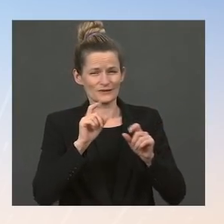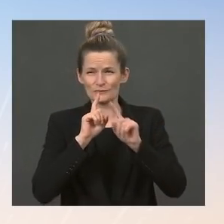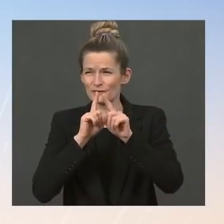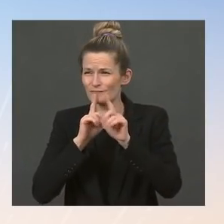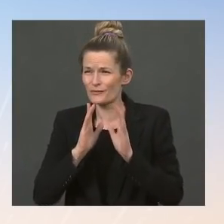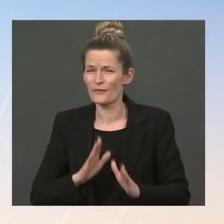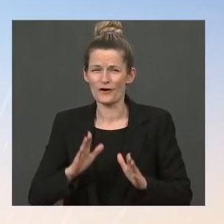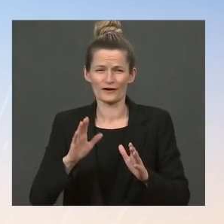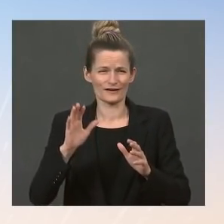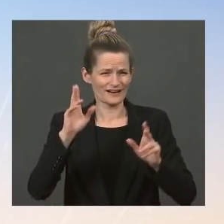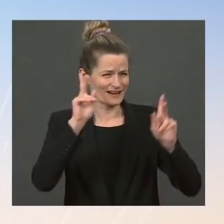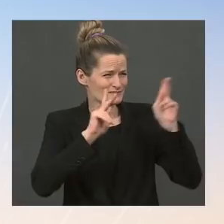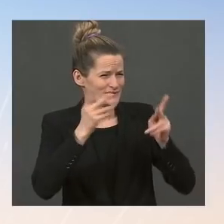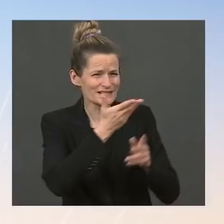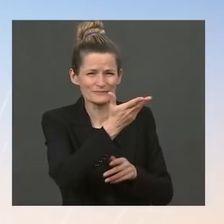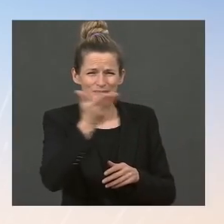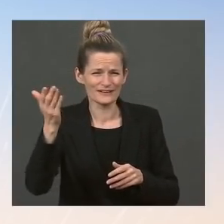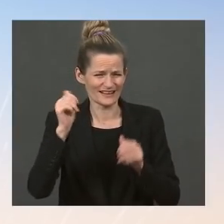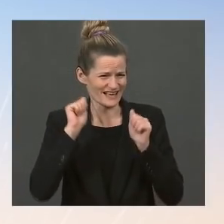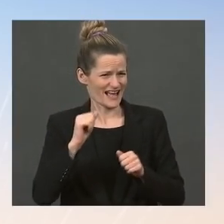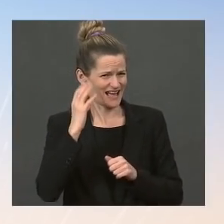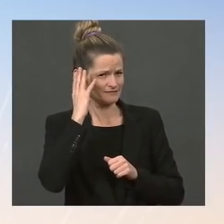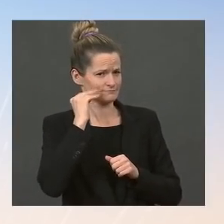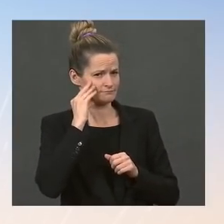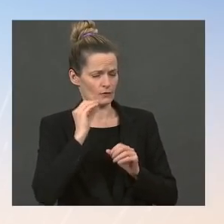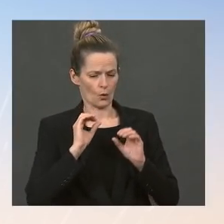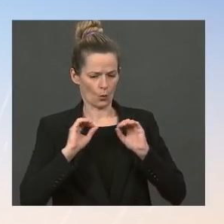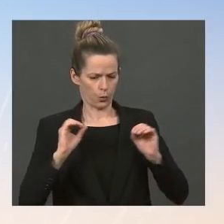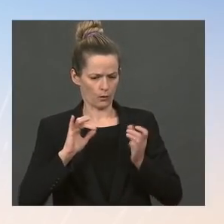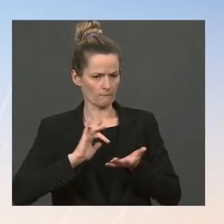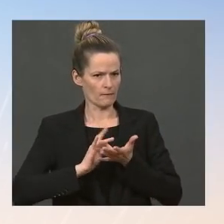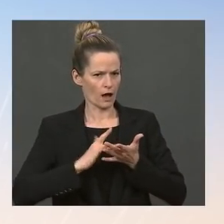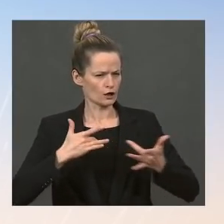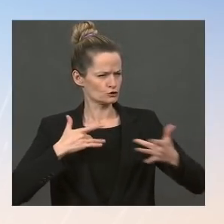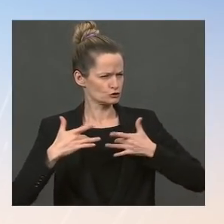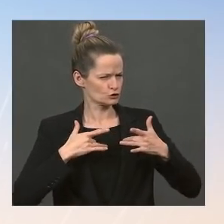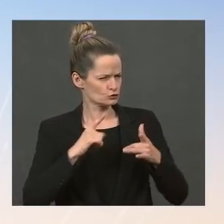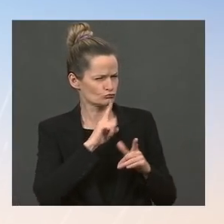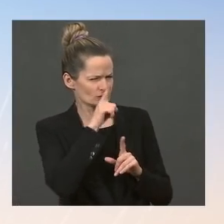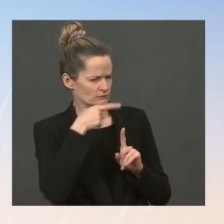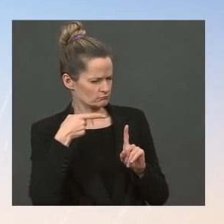but it's not an area where we have a medical concern. Go ahead. The Press: Right after AUKUS, China said